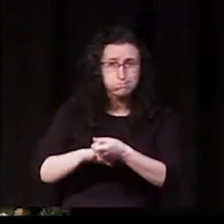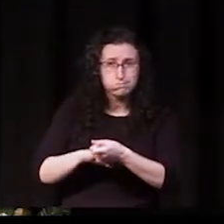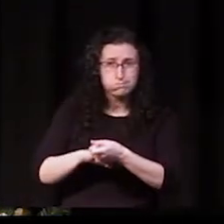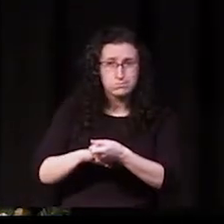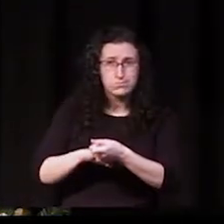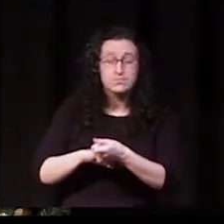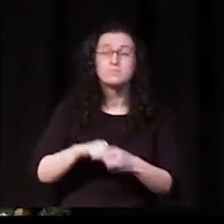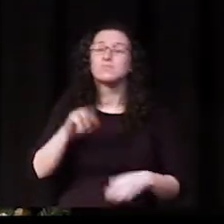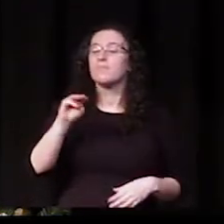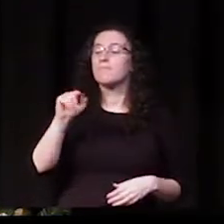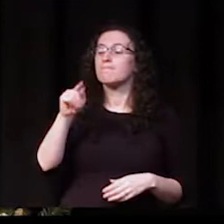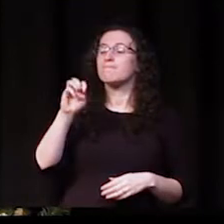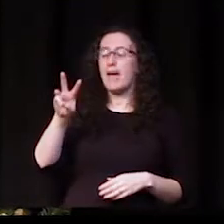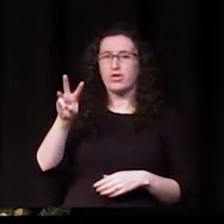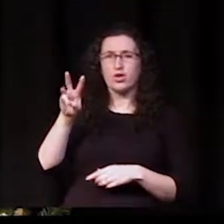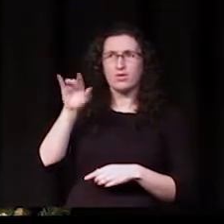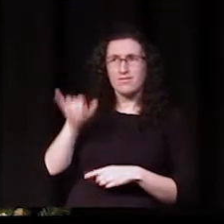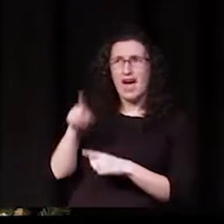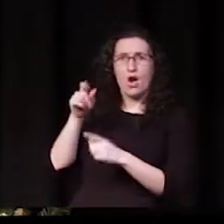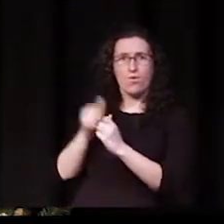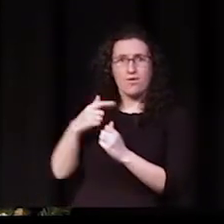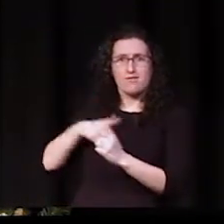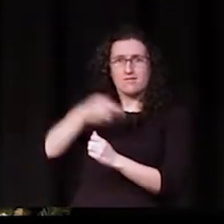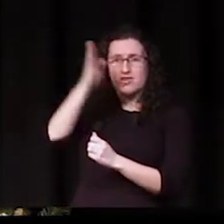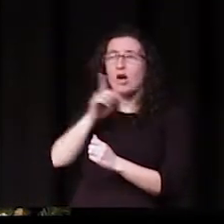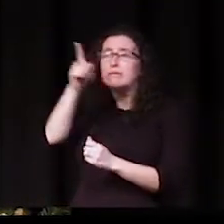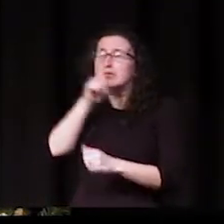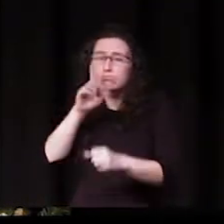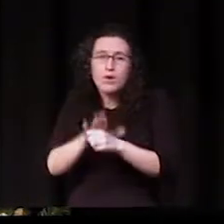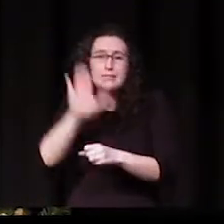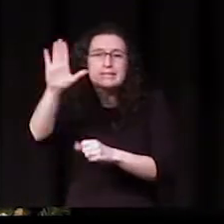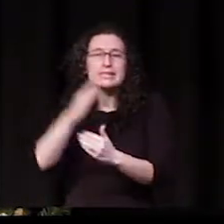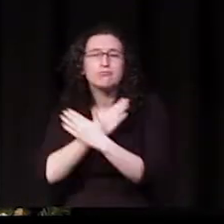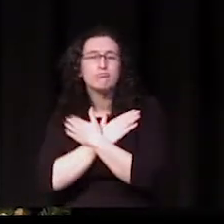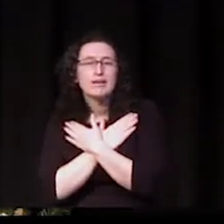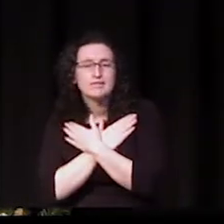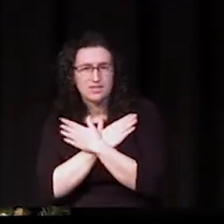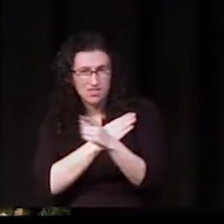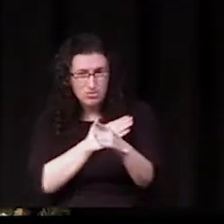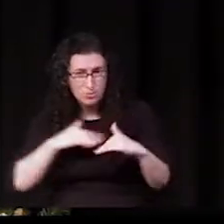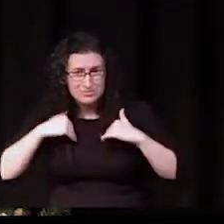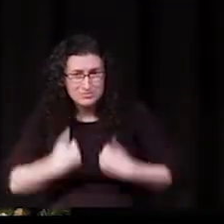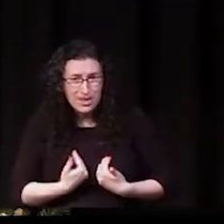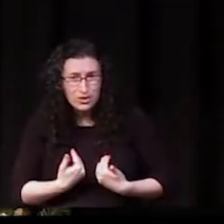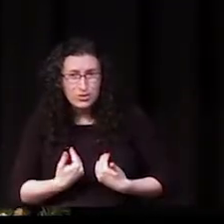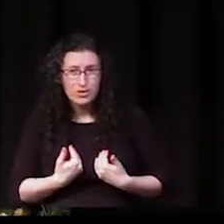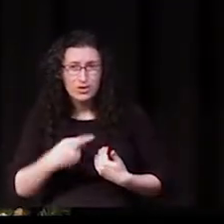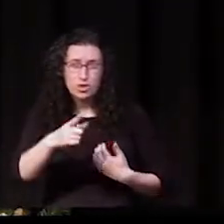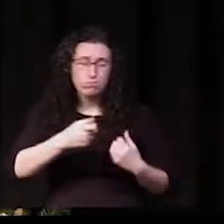In Matthew, this "with us God," promises us His rest. Are you weary? Are you worn out?